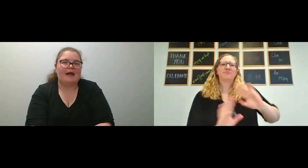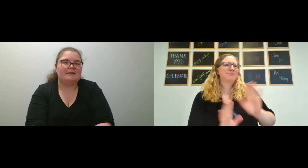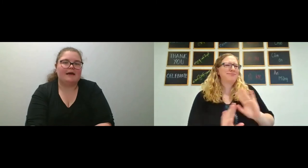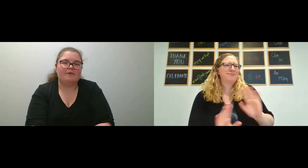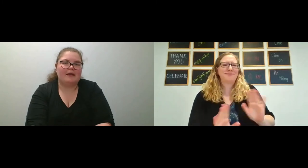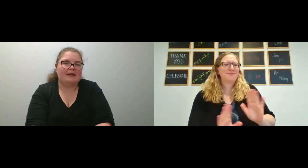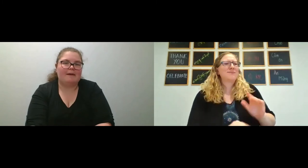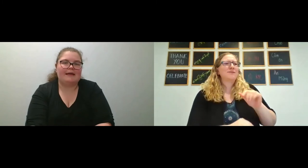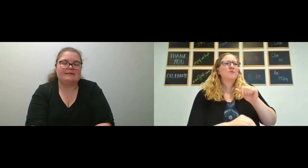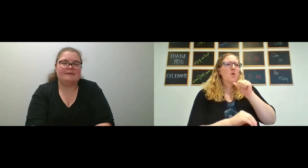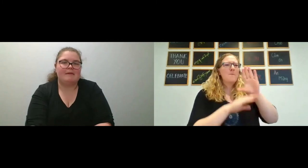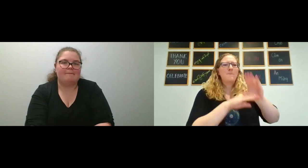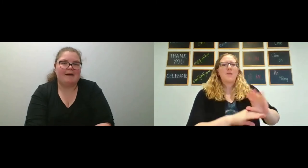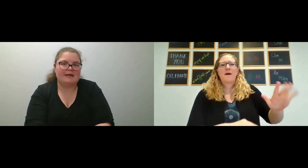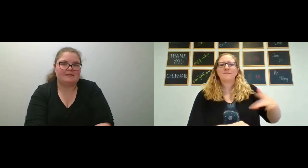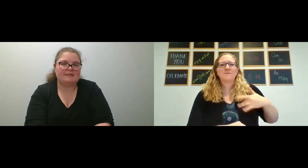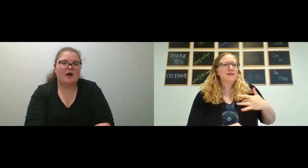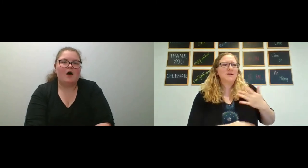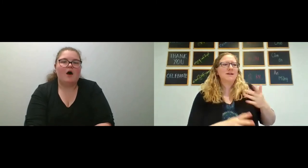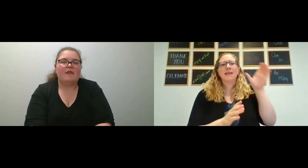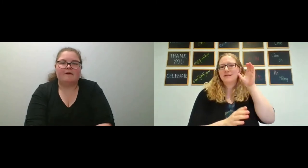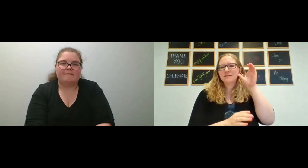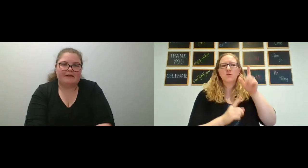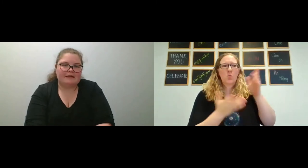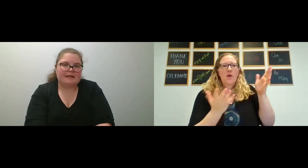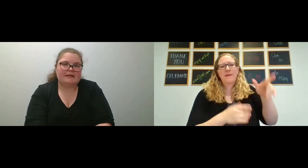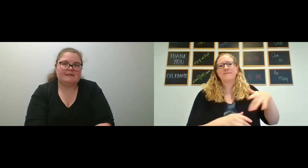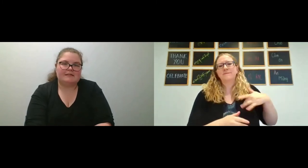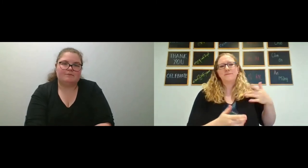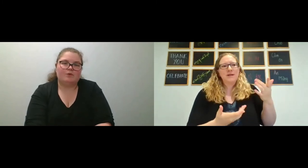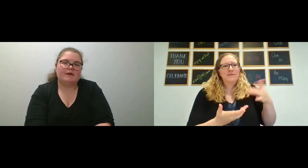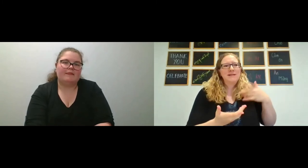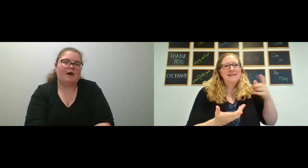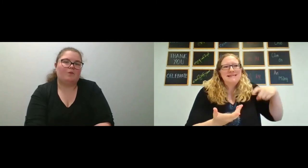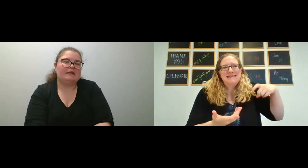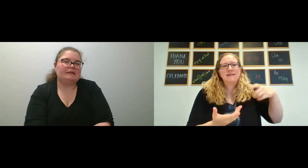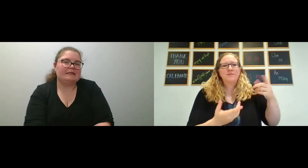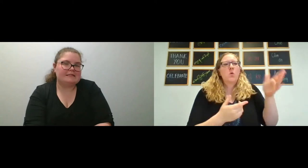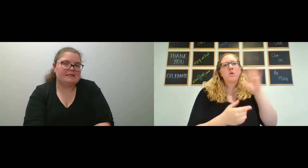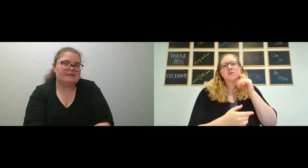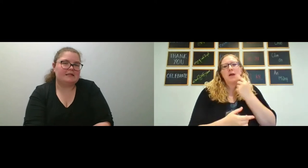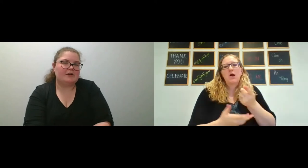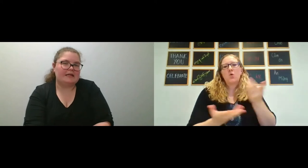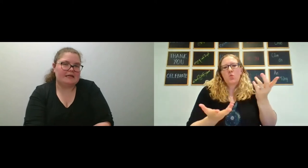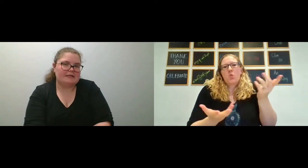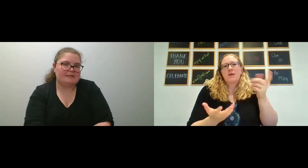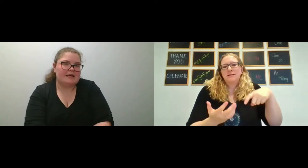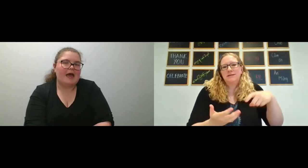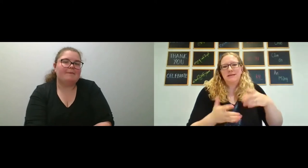I never want anybody to minimize their feelings. It's important that we listen to their needs